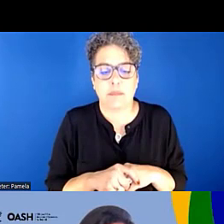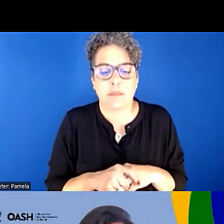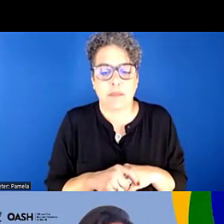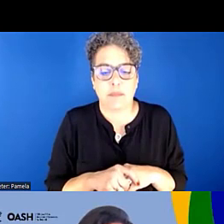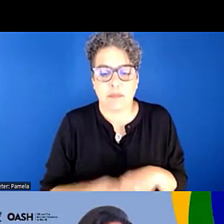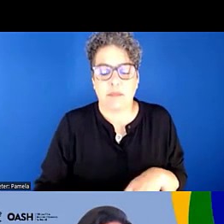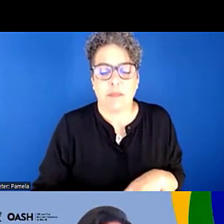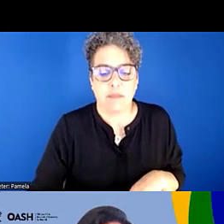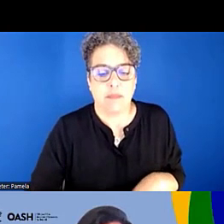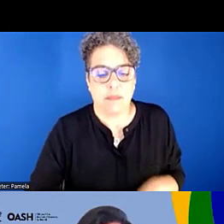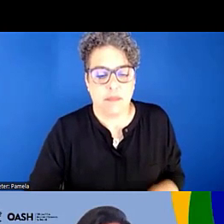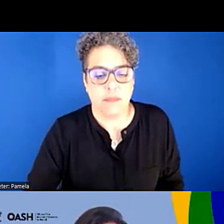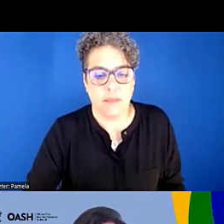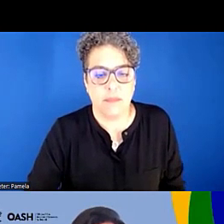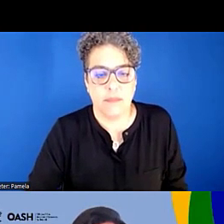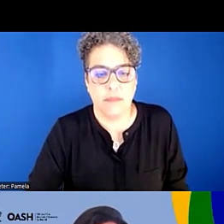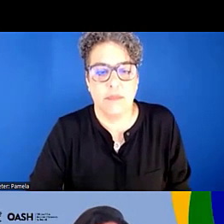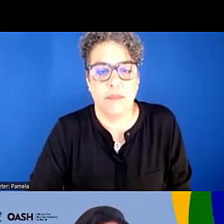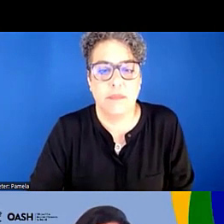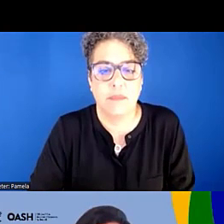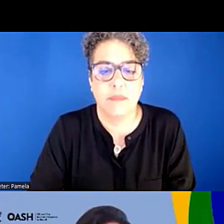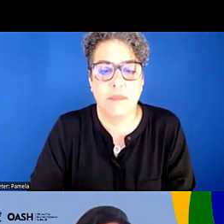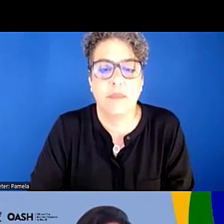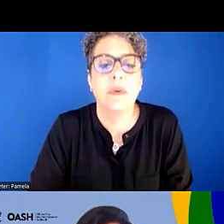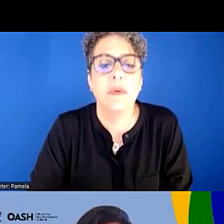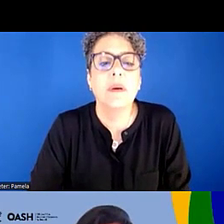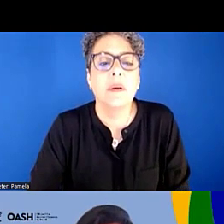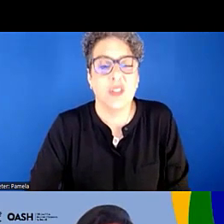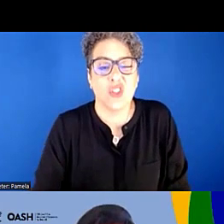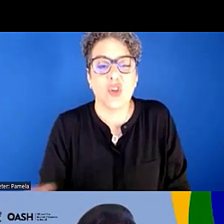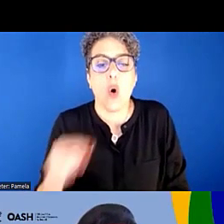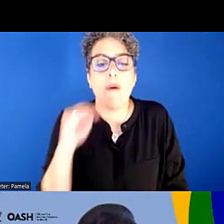Okay. Falsification is manipulating research materials.